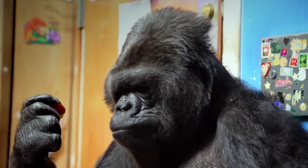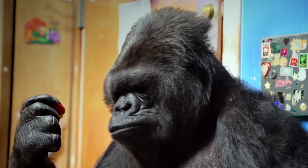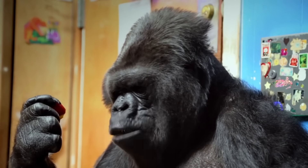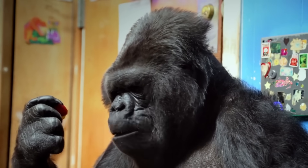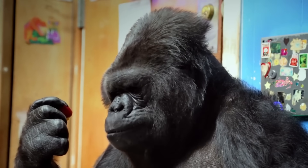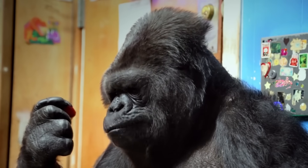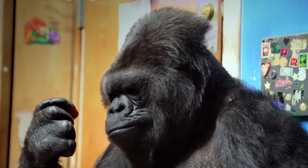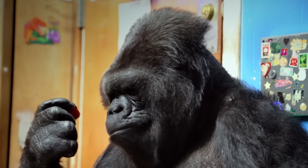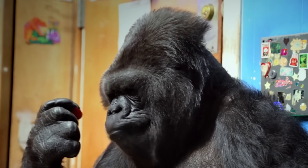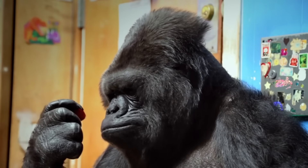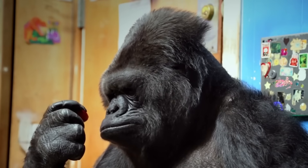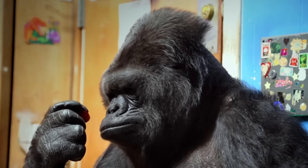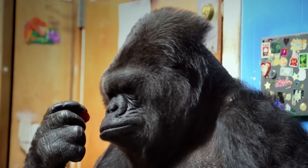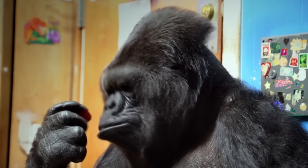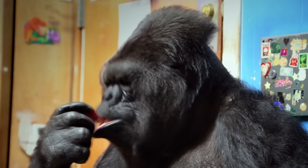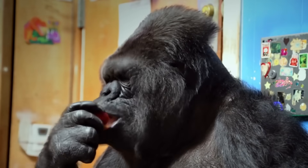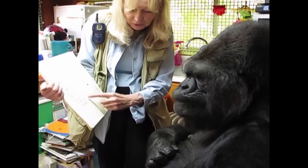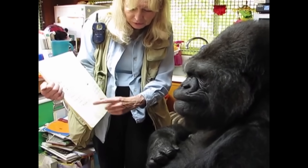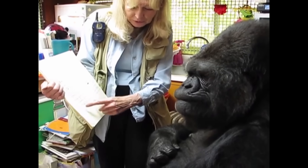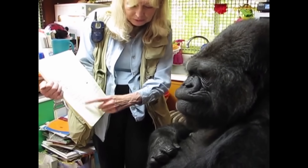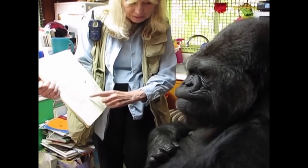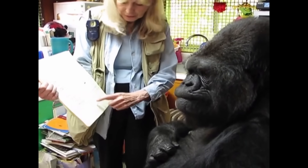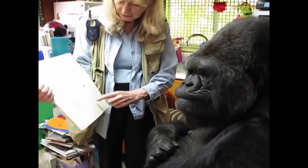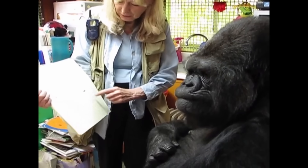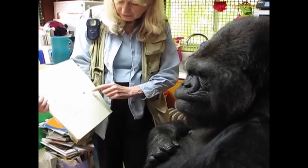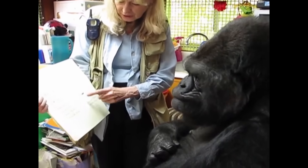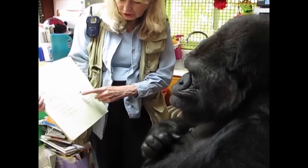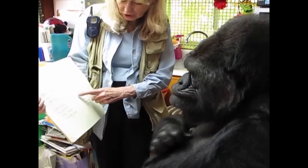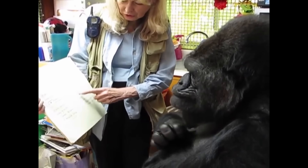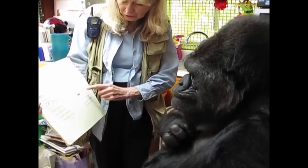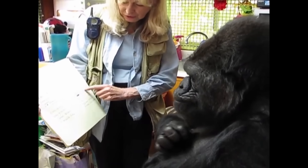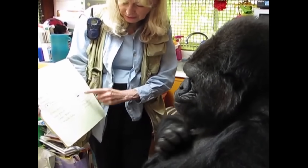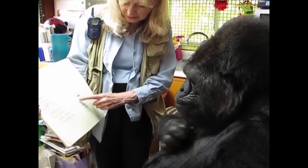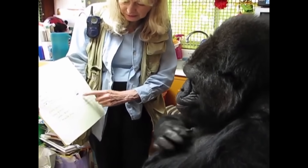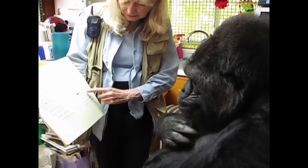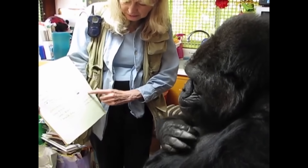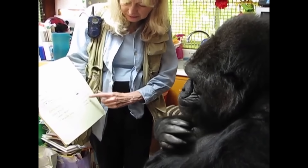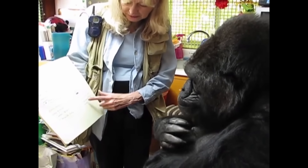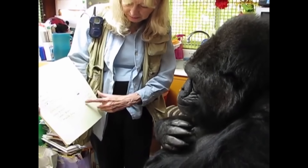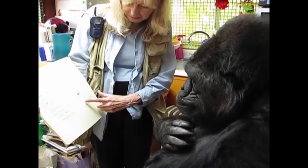complexities that we never discovered. Now how much apes really do resemble us in their emotional range and mental